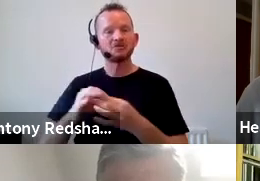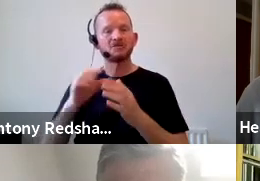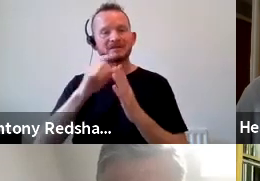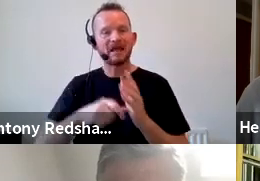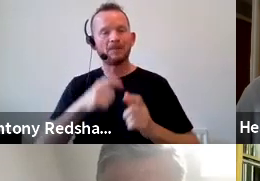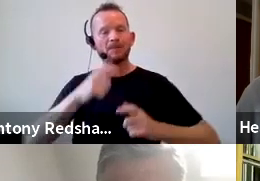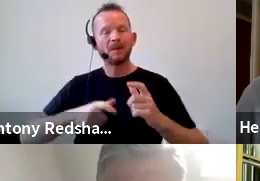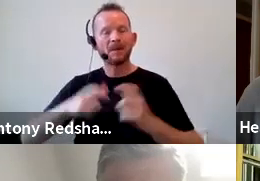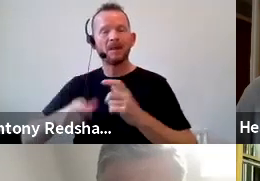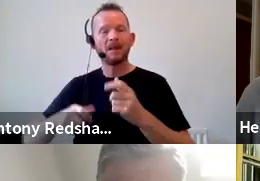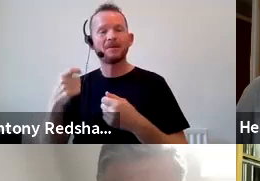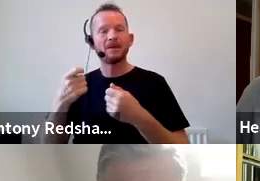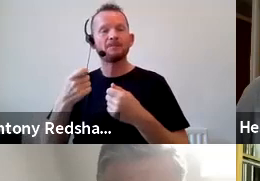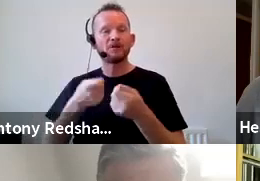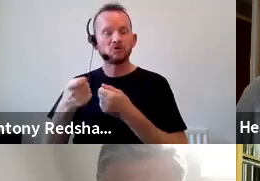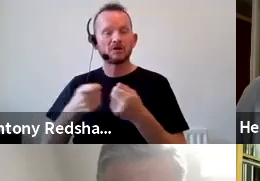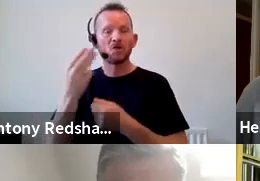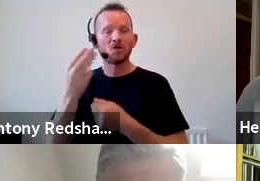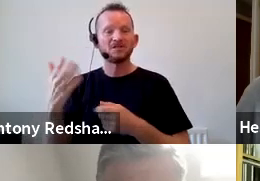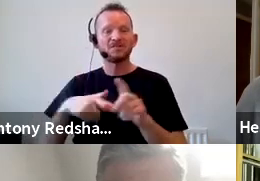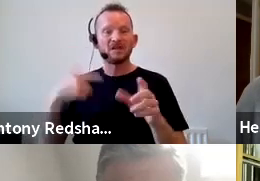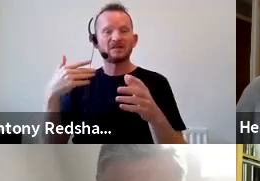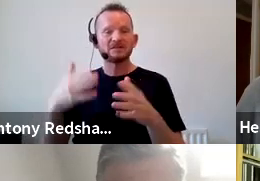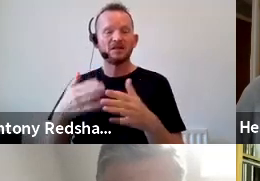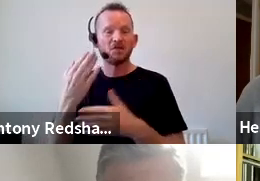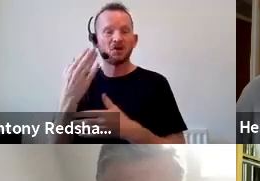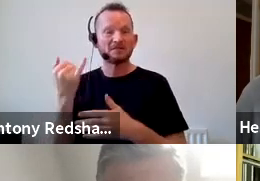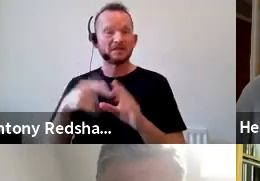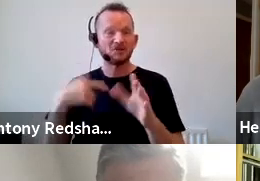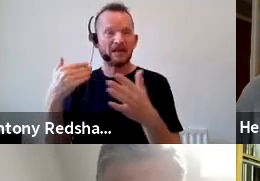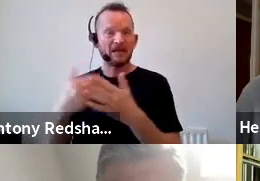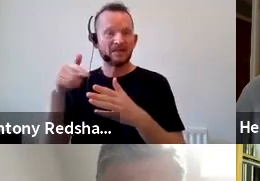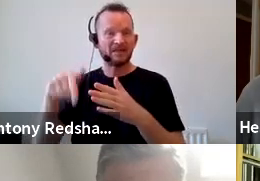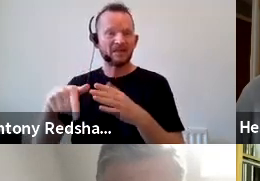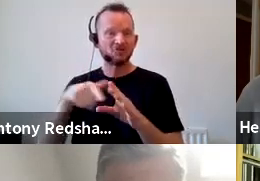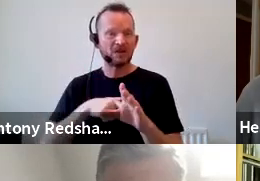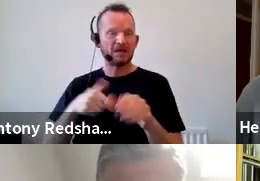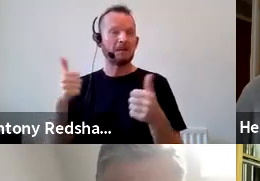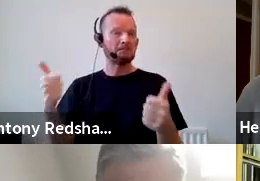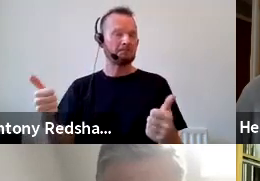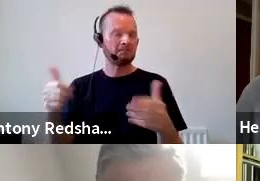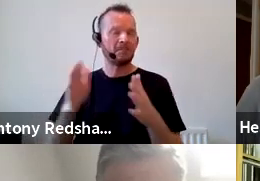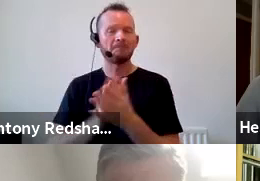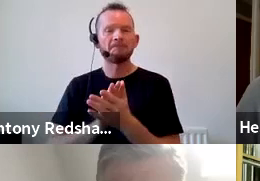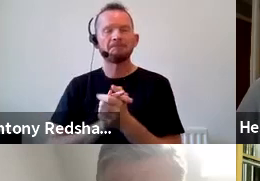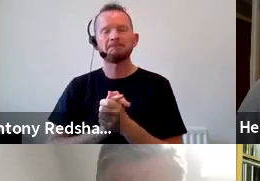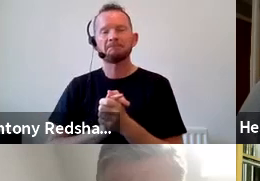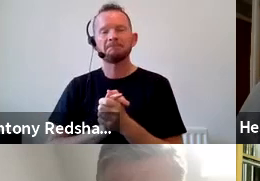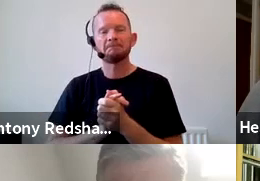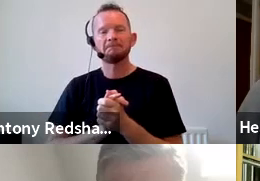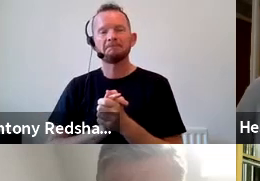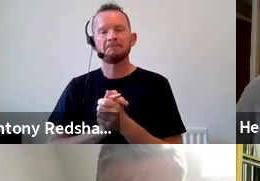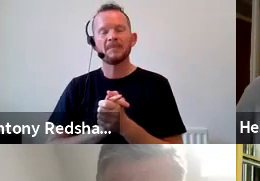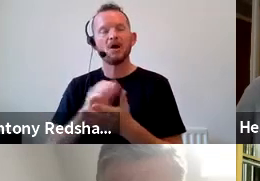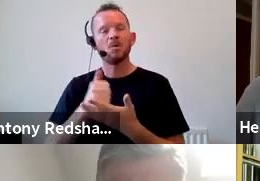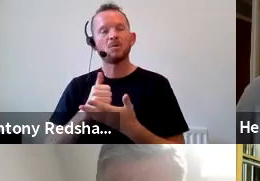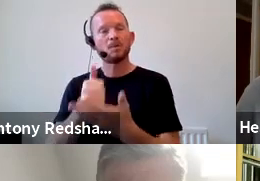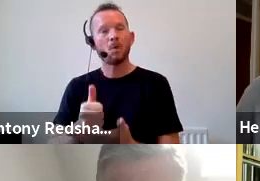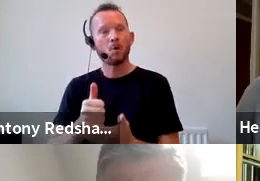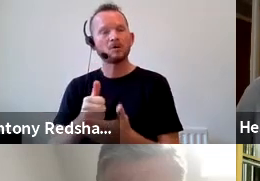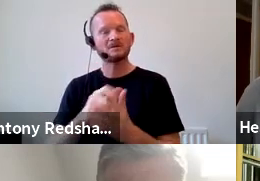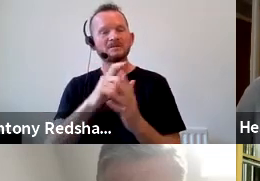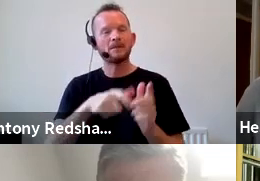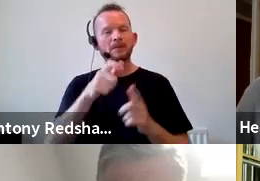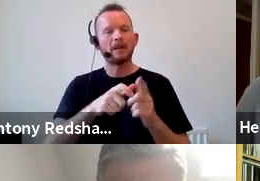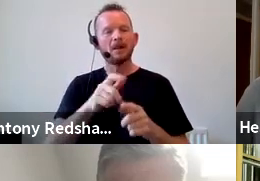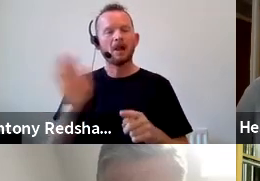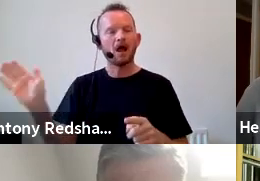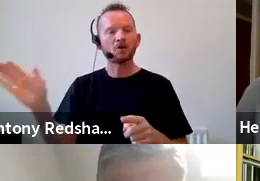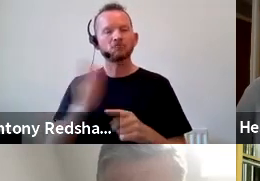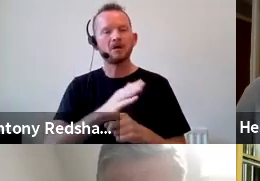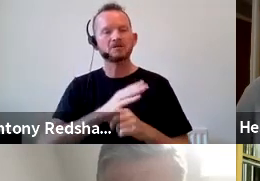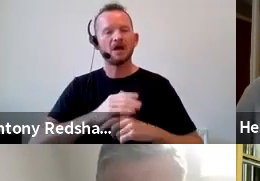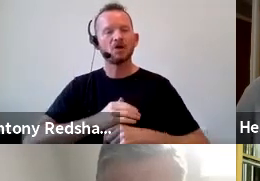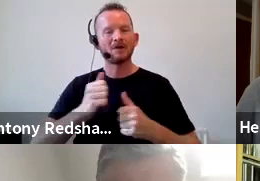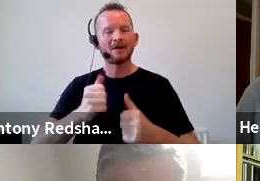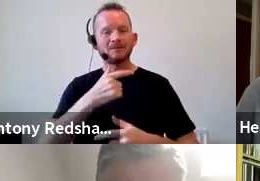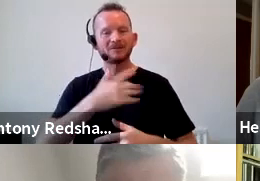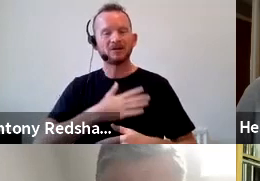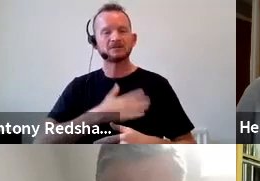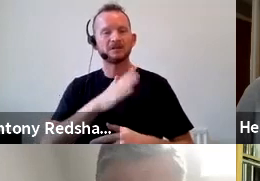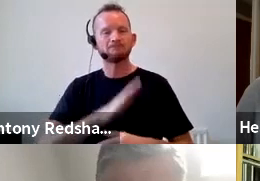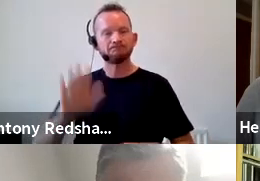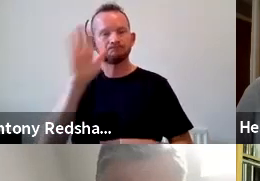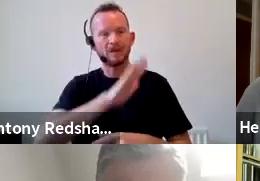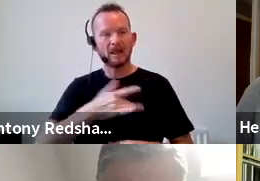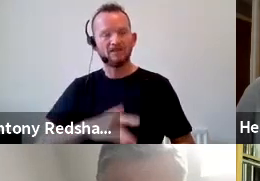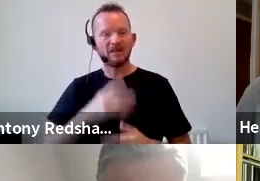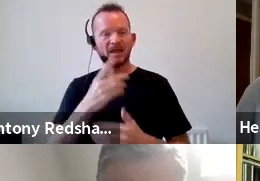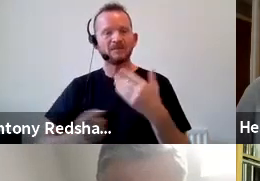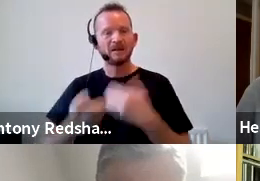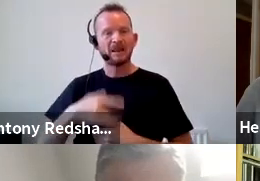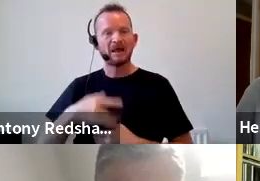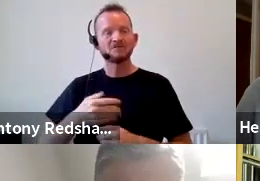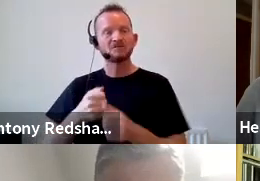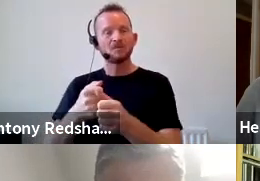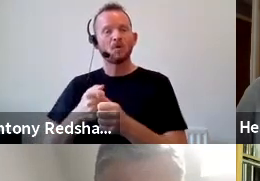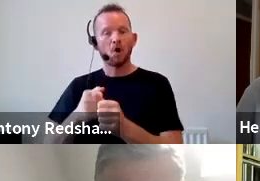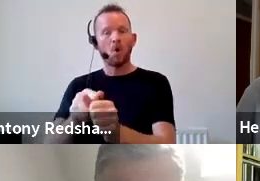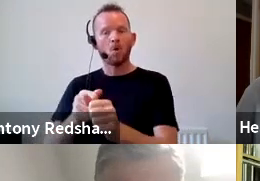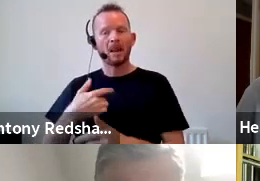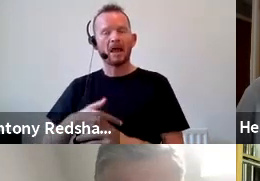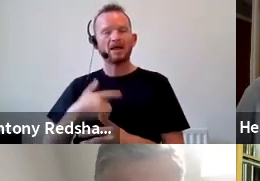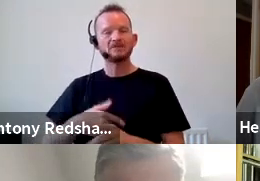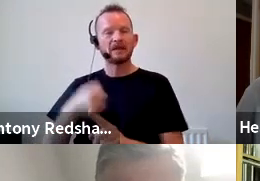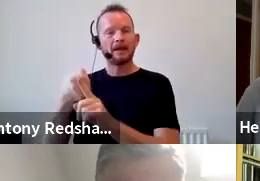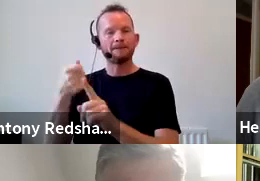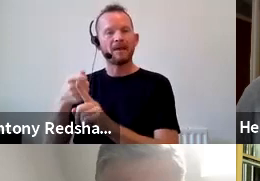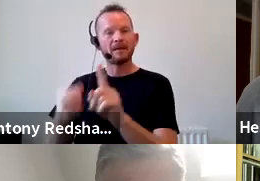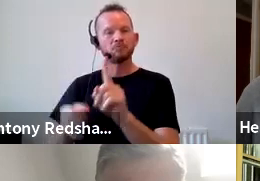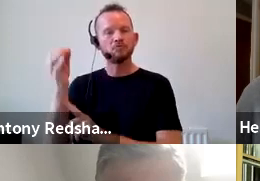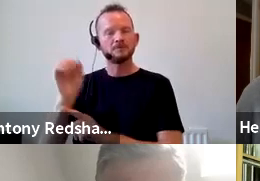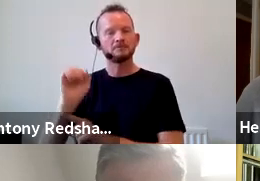And we've been running for 35 years 36 this year. And, and that may, and we support disabled people across Greater Manchester to live independent lives and support their own lives and campaign for improvements in those.